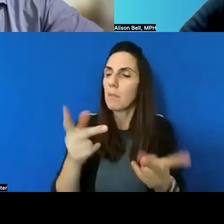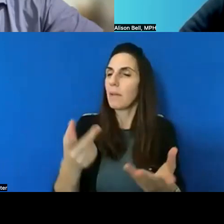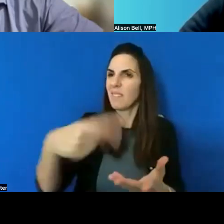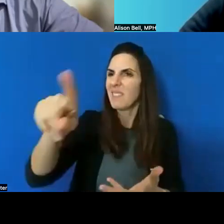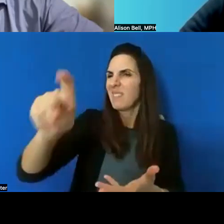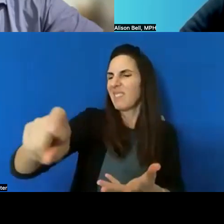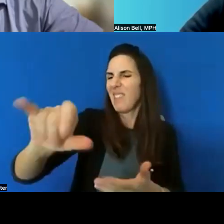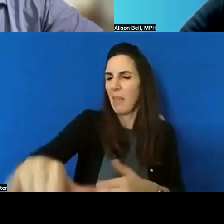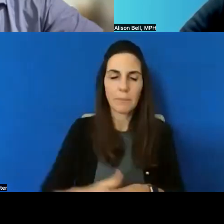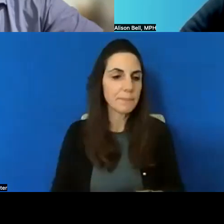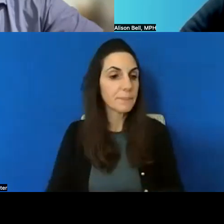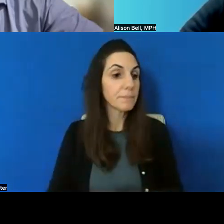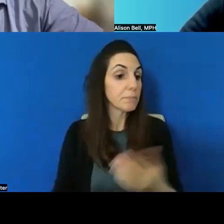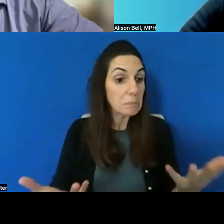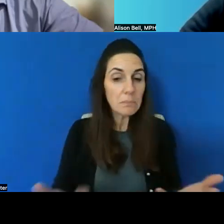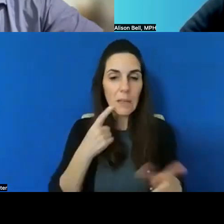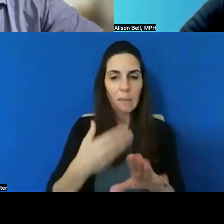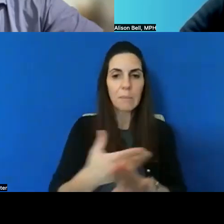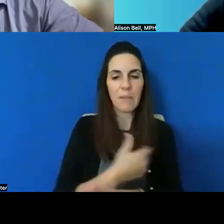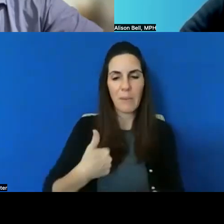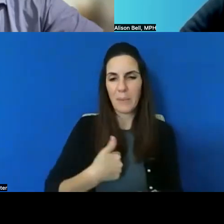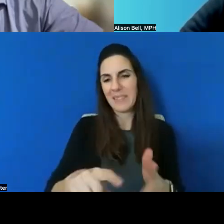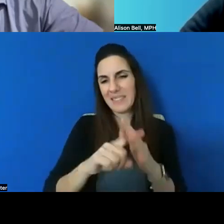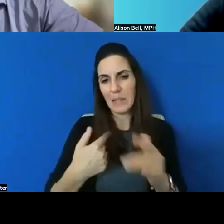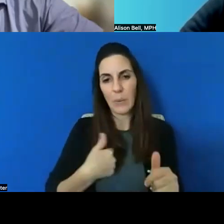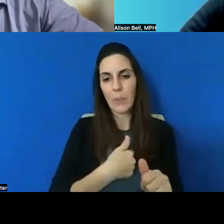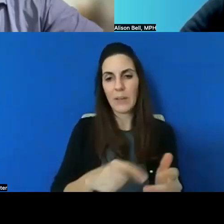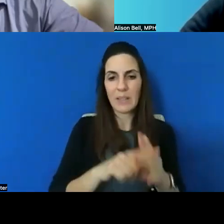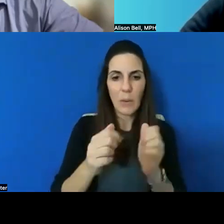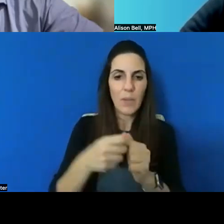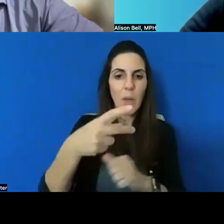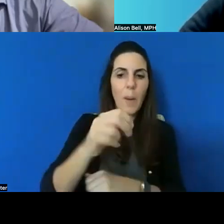but before we get started we always usually start off with the poll to get an understanding of how